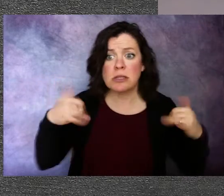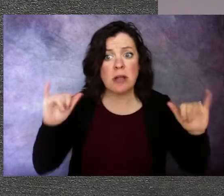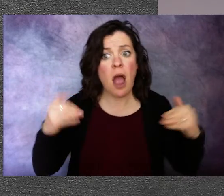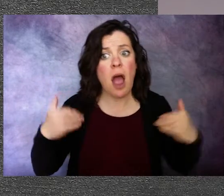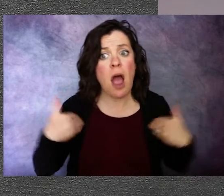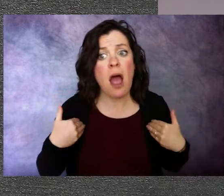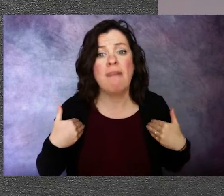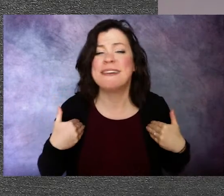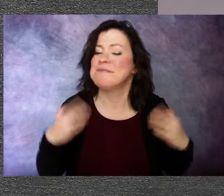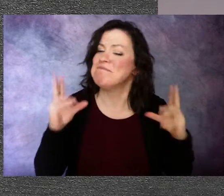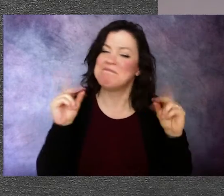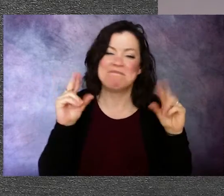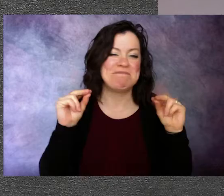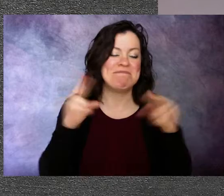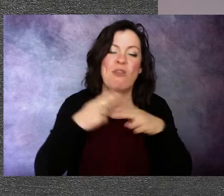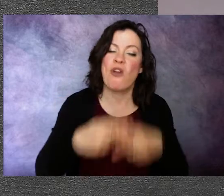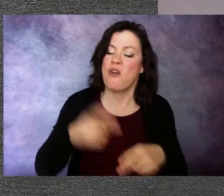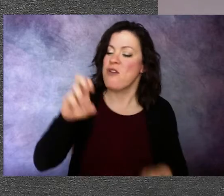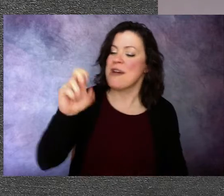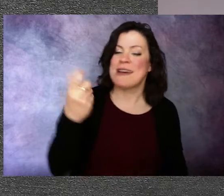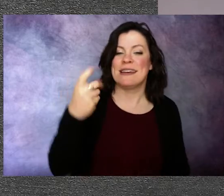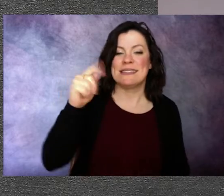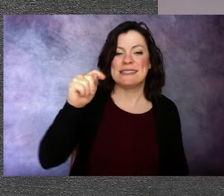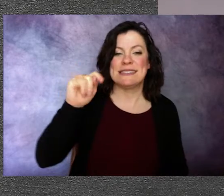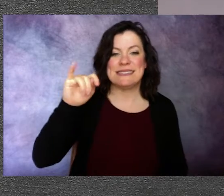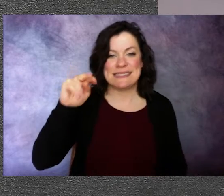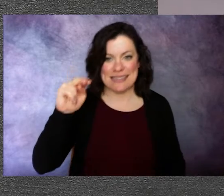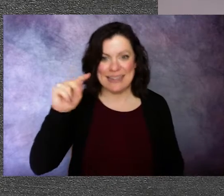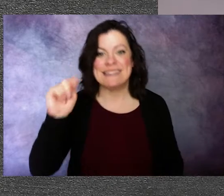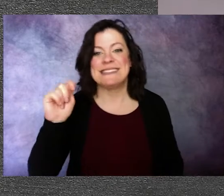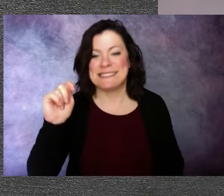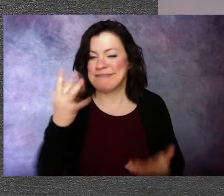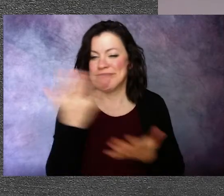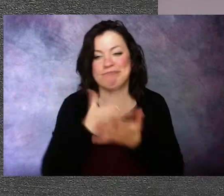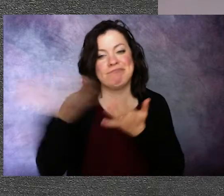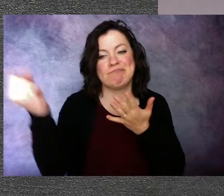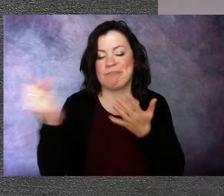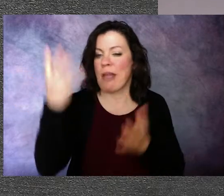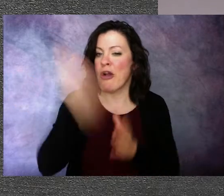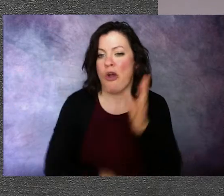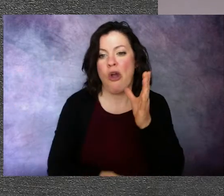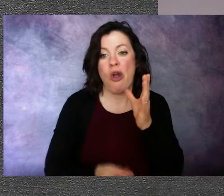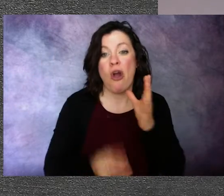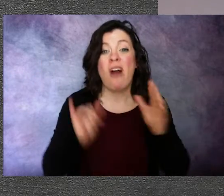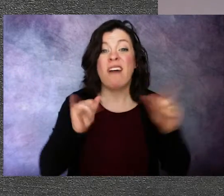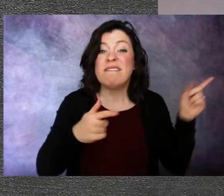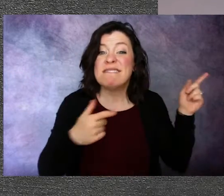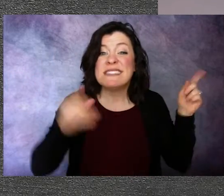They've been extinct for about 65 million years. They were around a hundred million years ago.